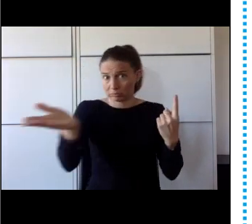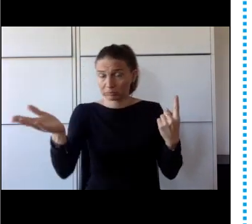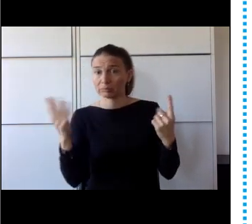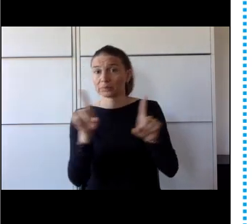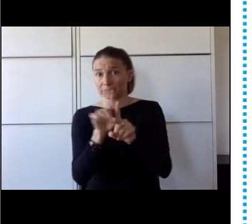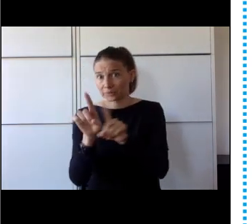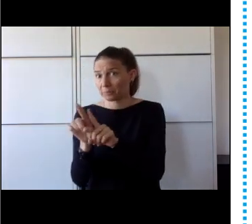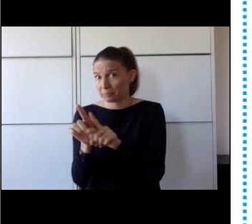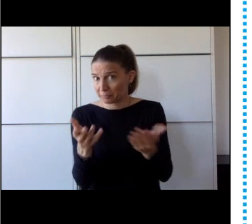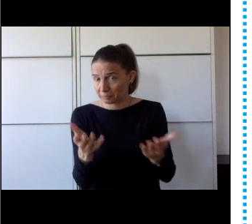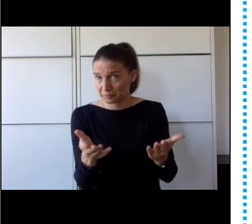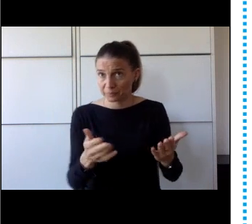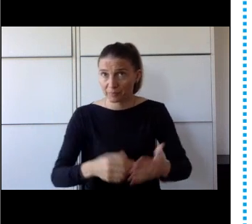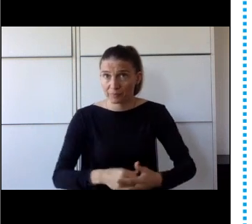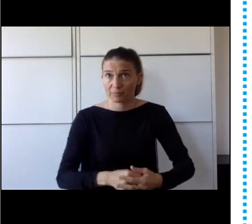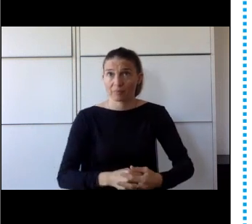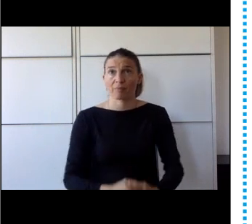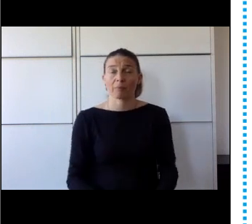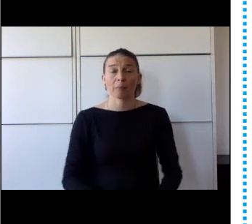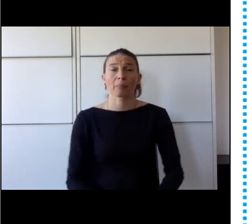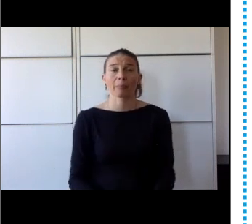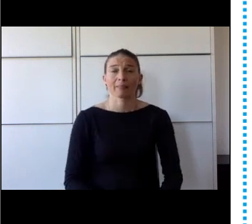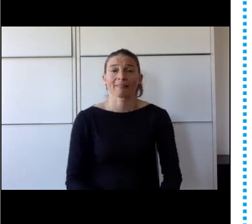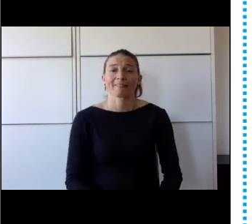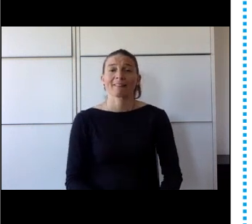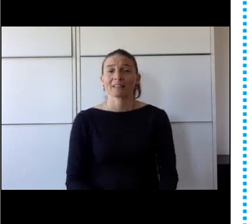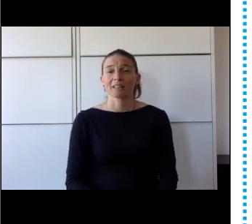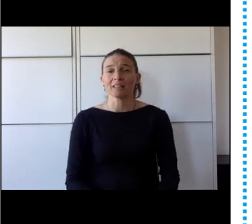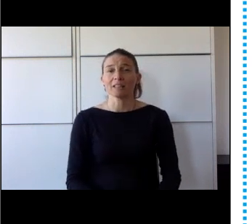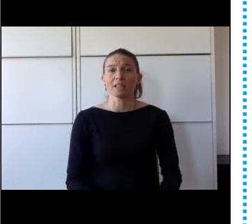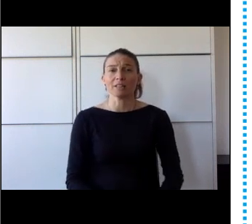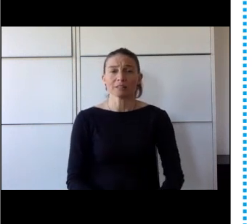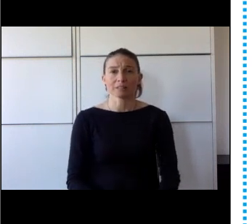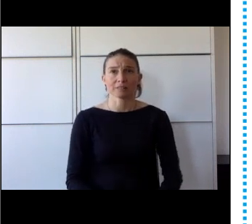Well, I think the question already answered itself,